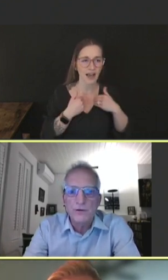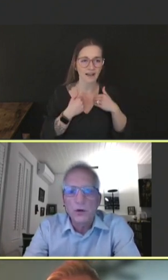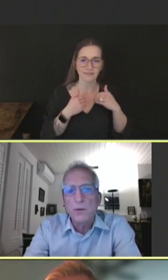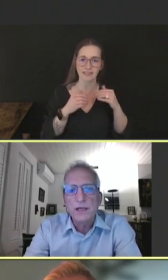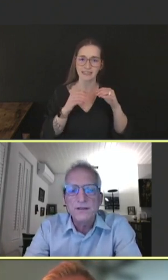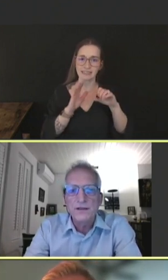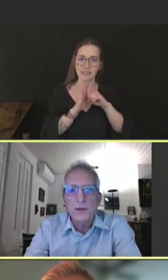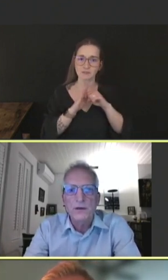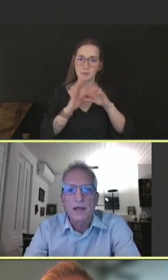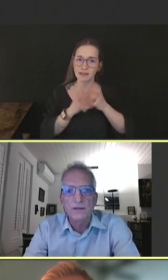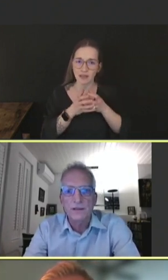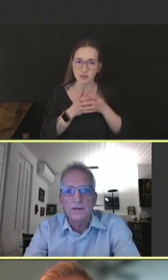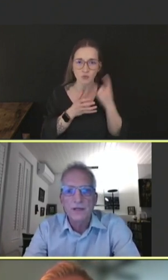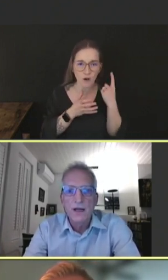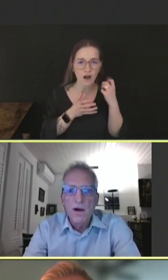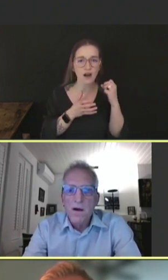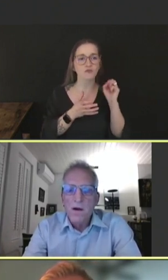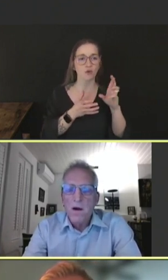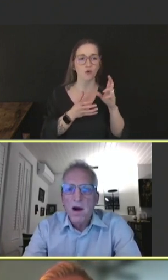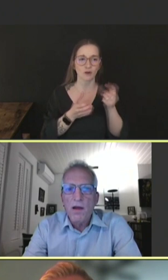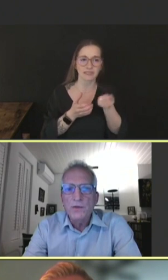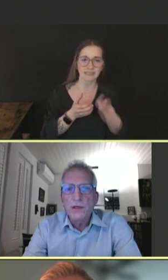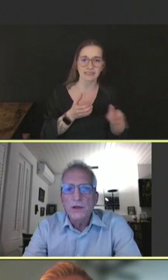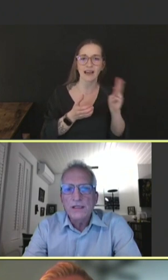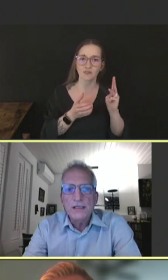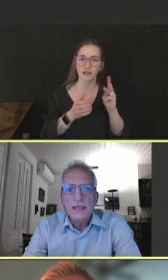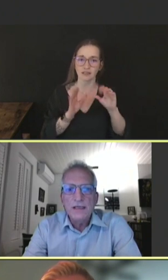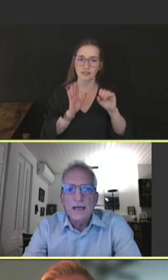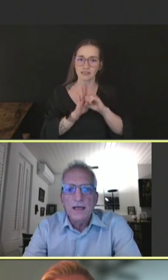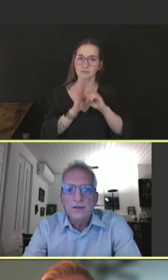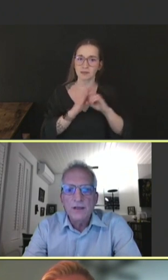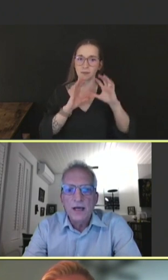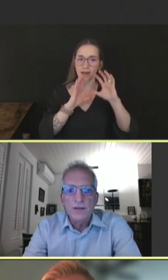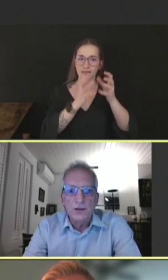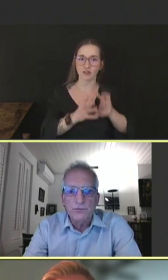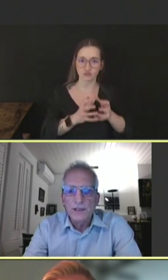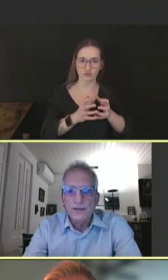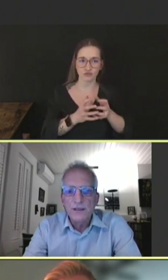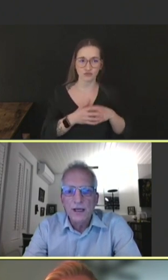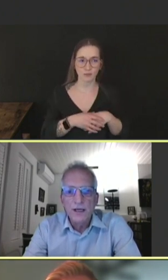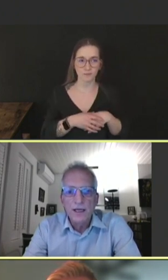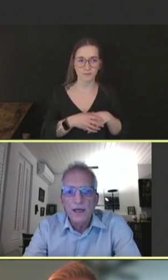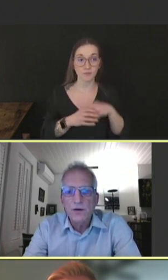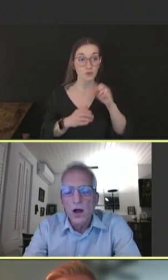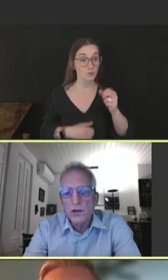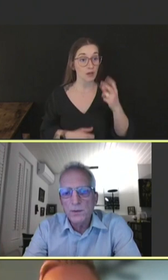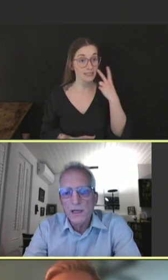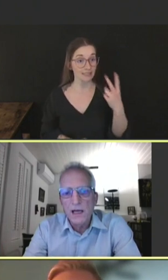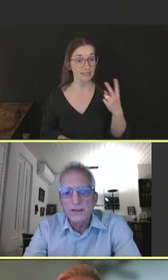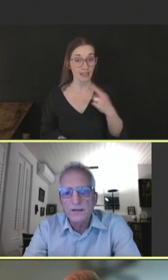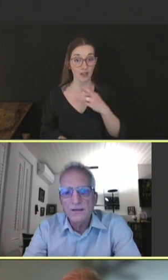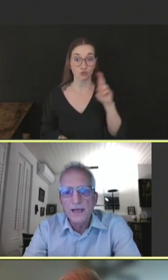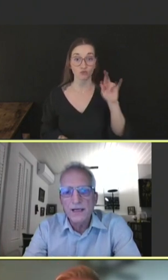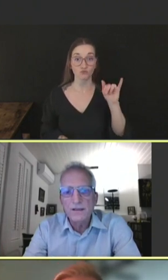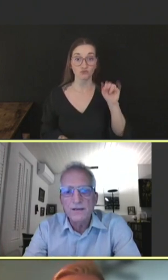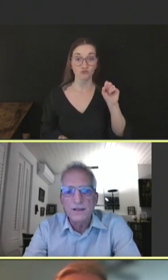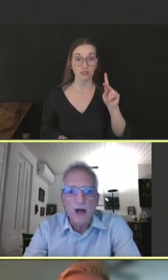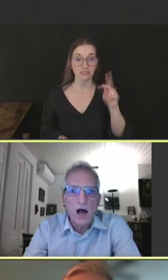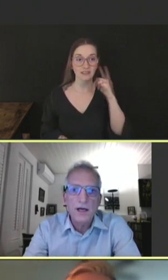several combined symptom clusters. You can see that the risk in hospitalized cases is